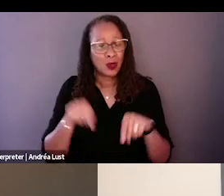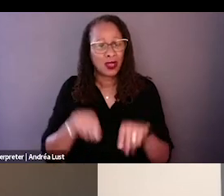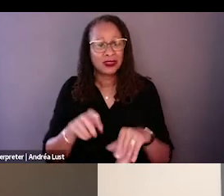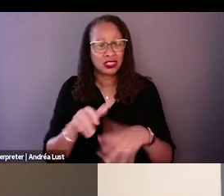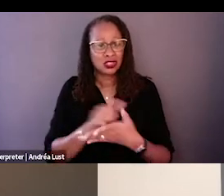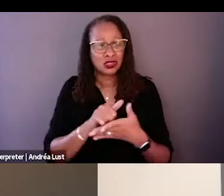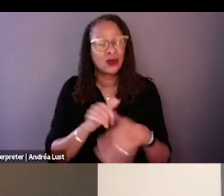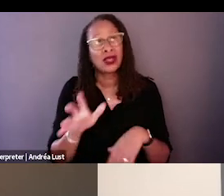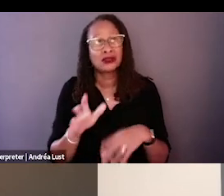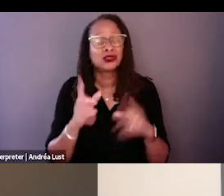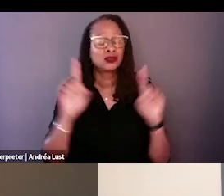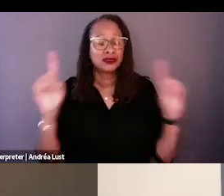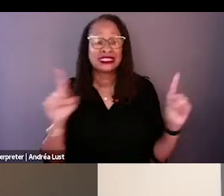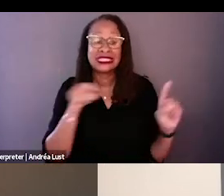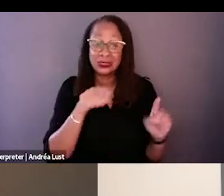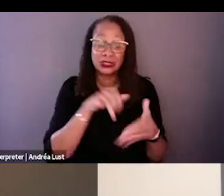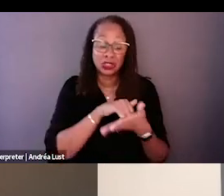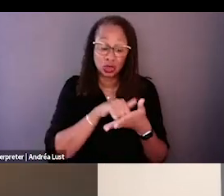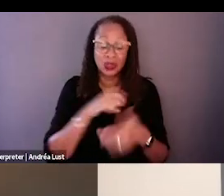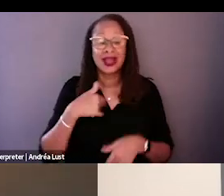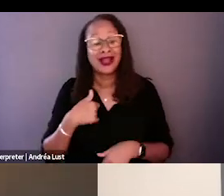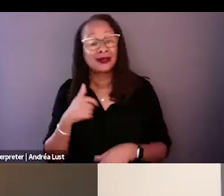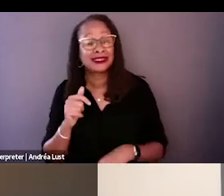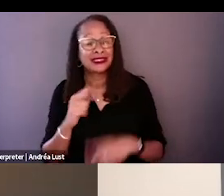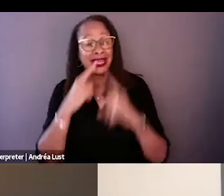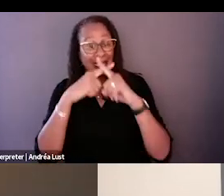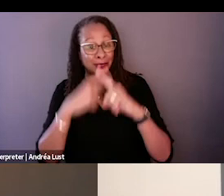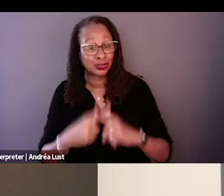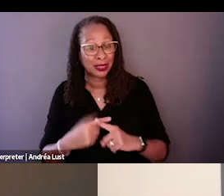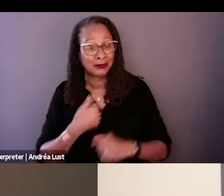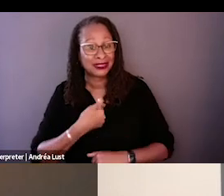Bianca Stigter: I think he's quite happy with the result.